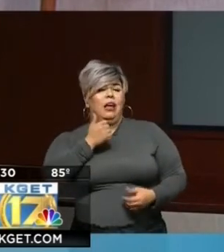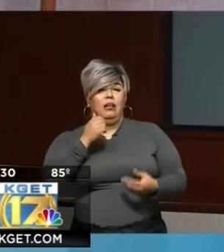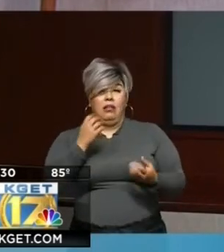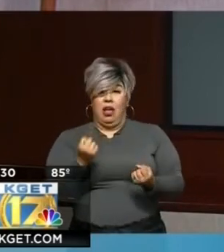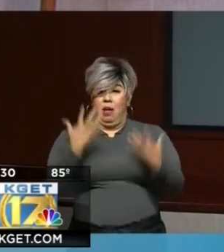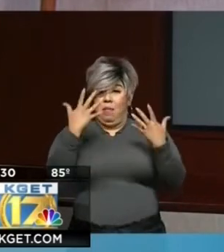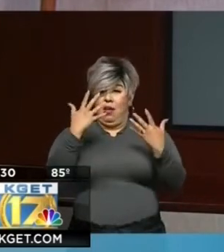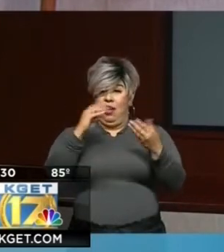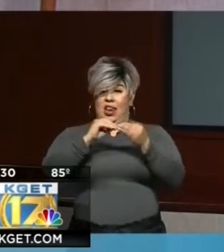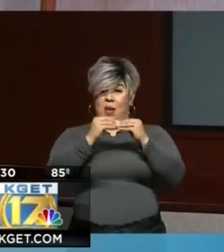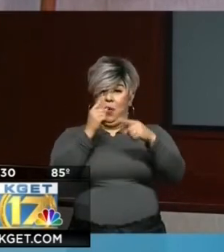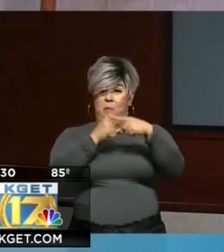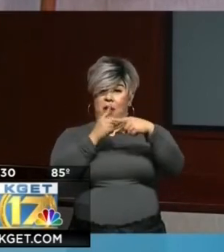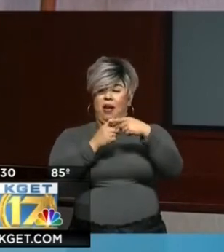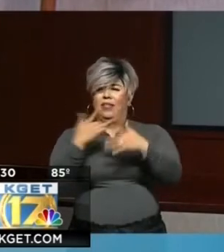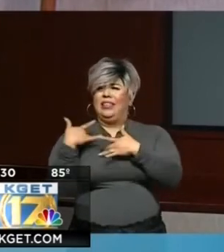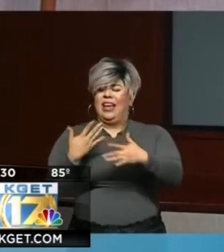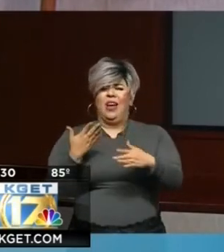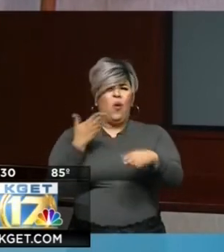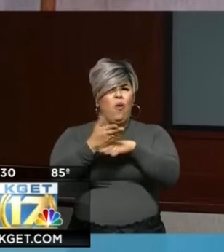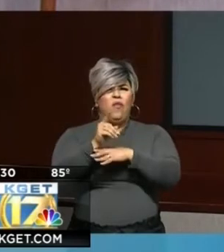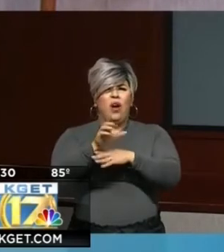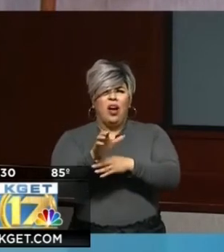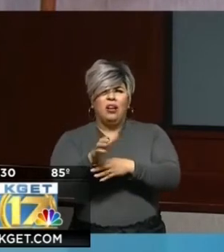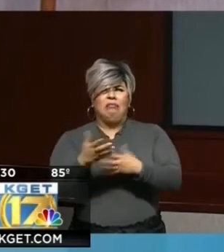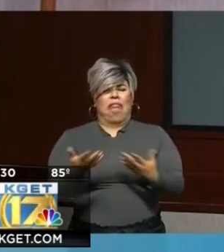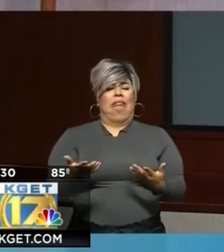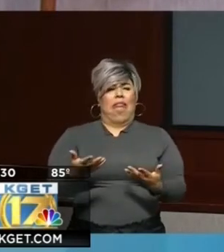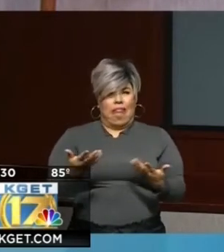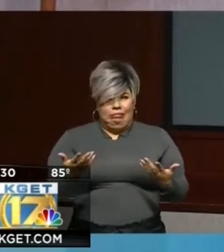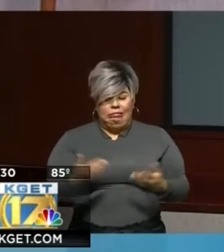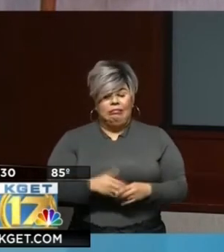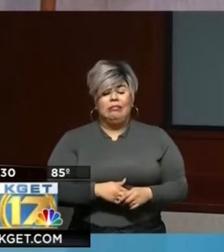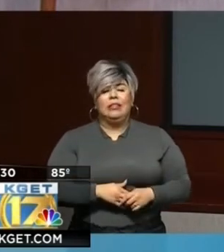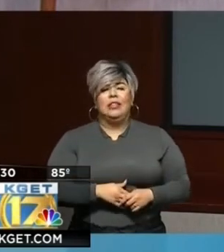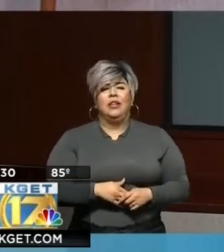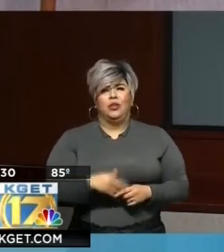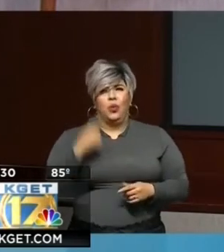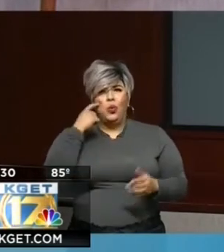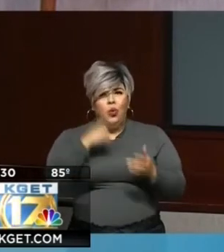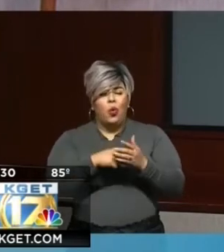HAS BEEN IN EXCESS OF 100 NEW CASES REPORTED DAILY, EVERY DAY